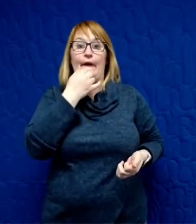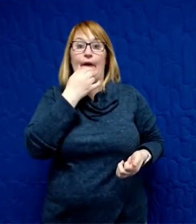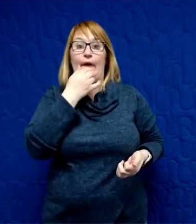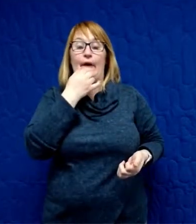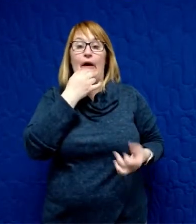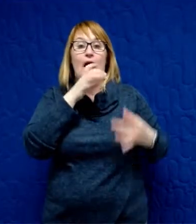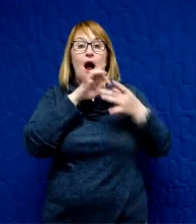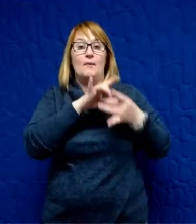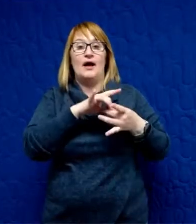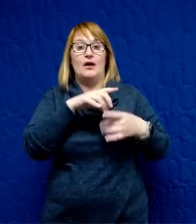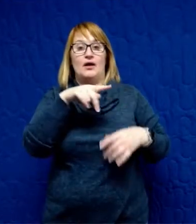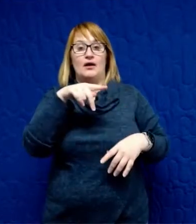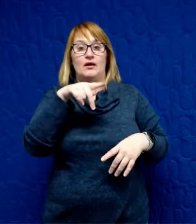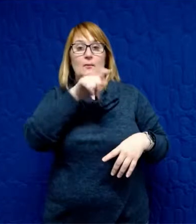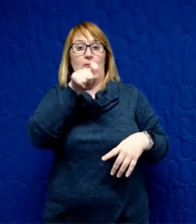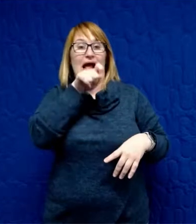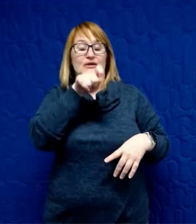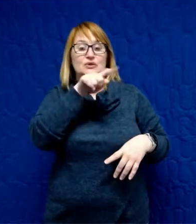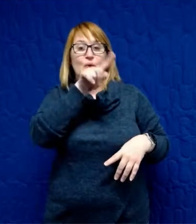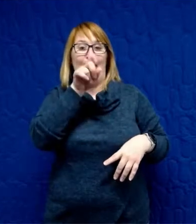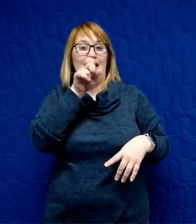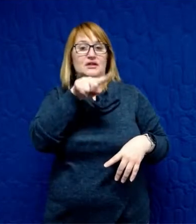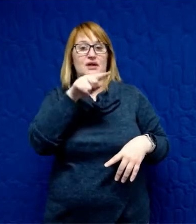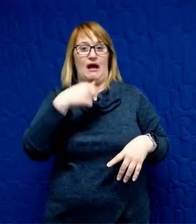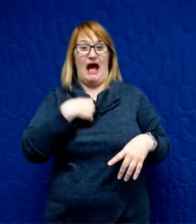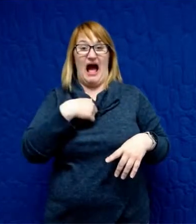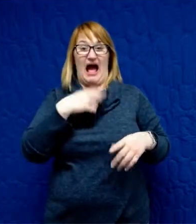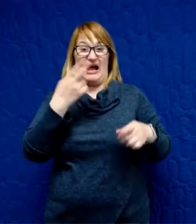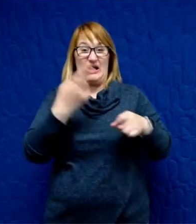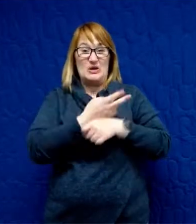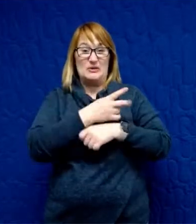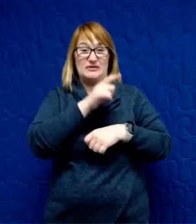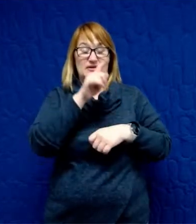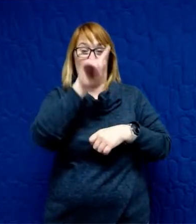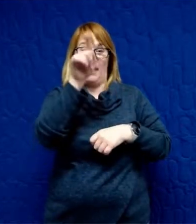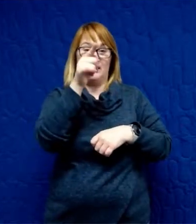punctuation that i was using, but I only used an apostrophe and a period as